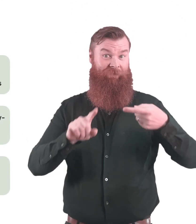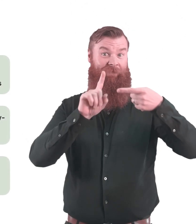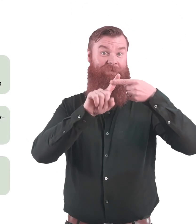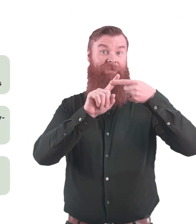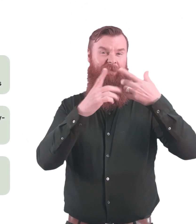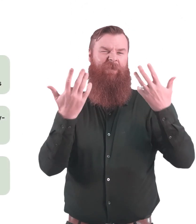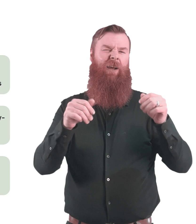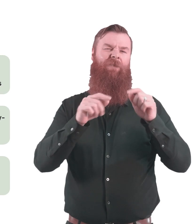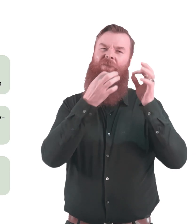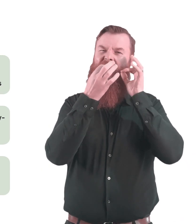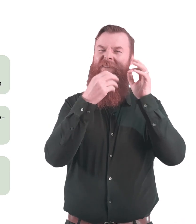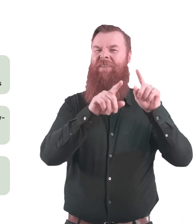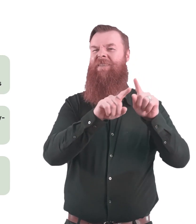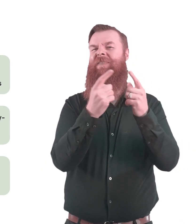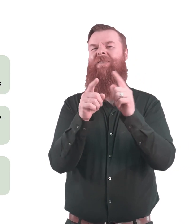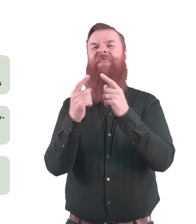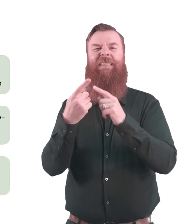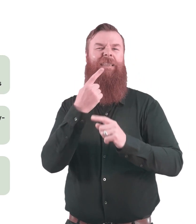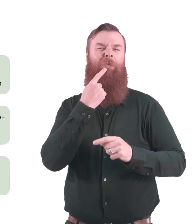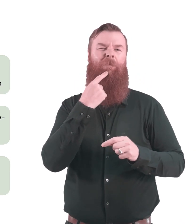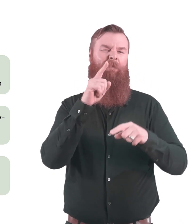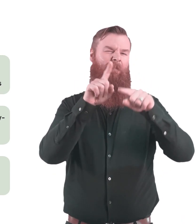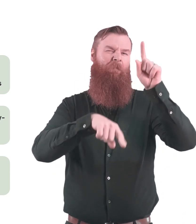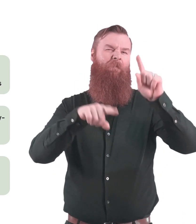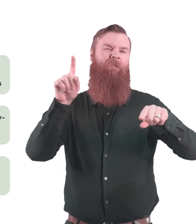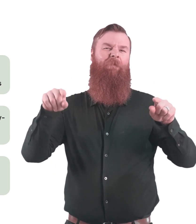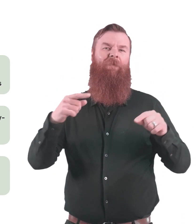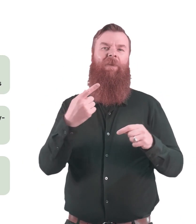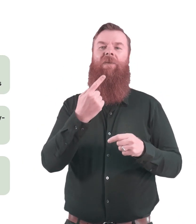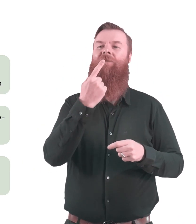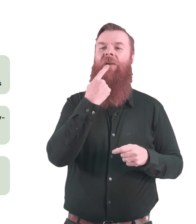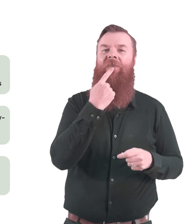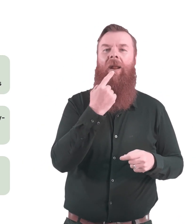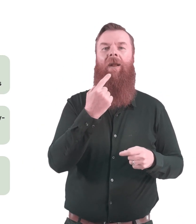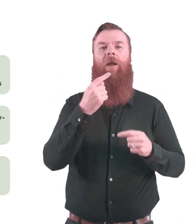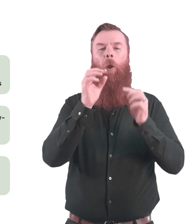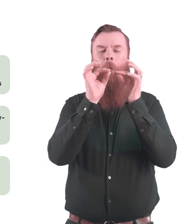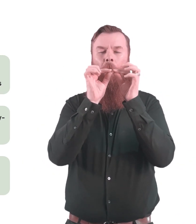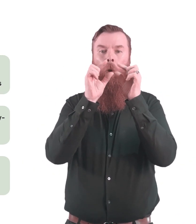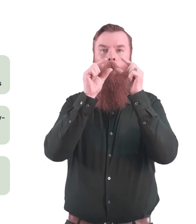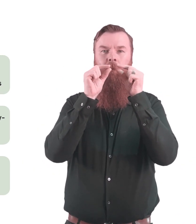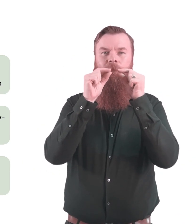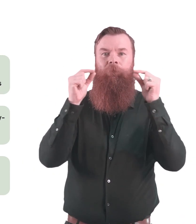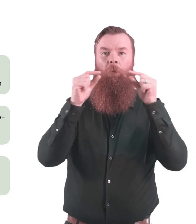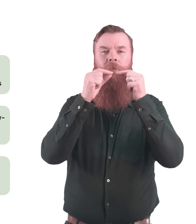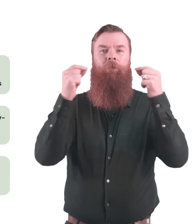There are different types of floss. It is available in different flavours and thicknesses.